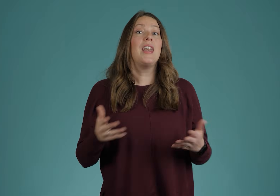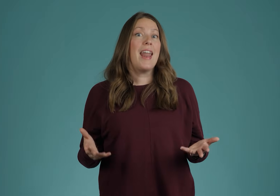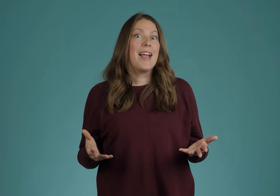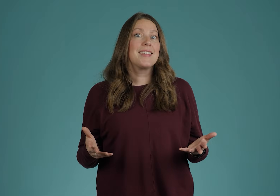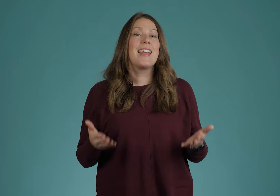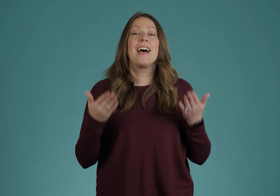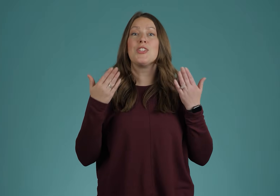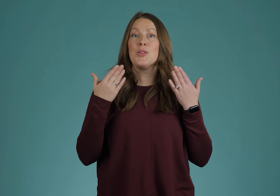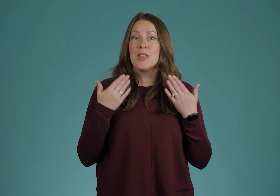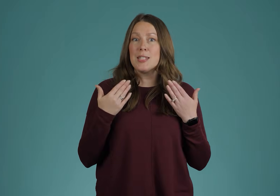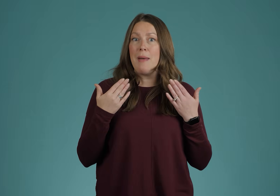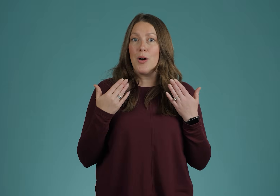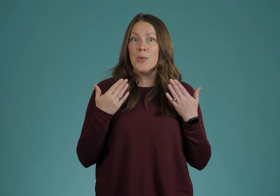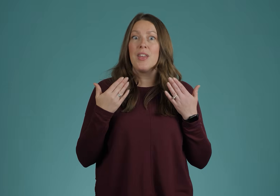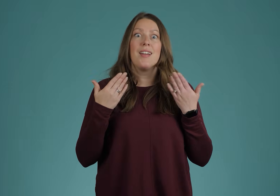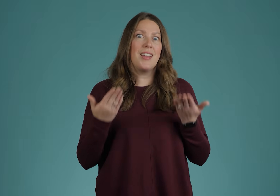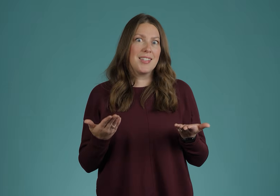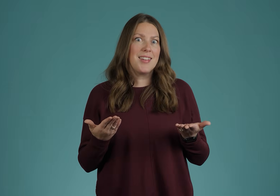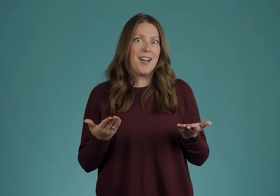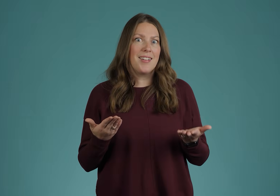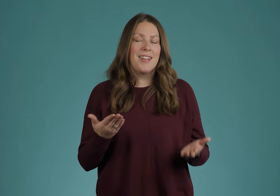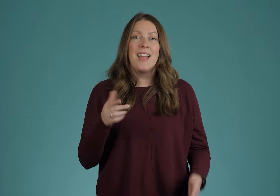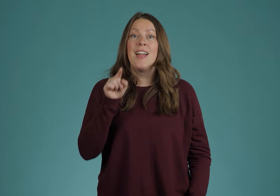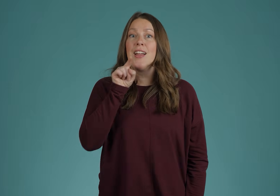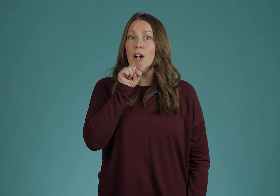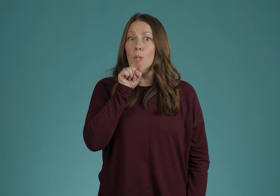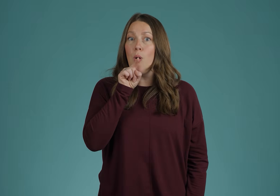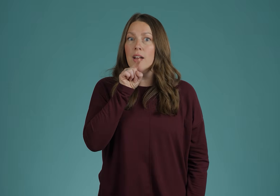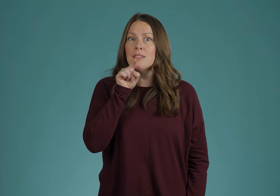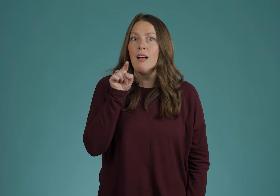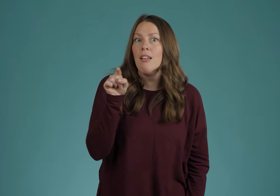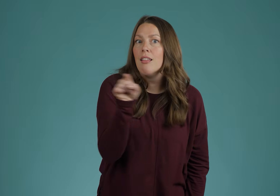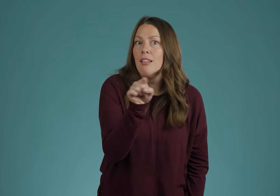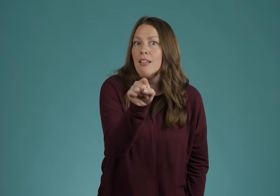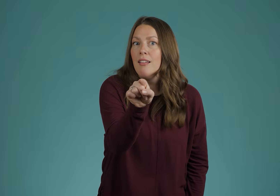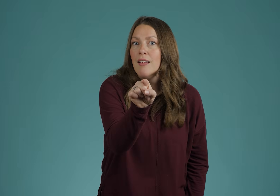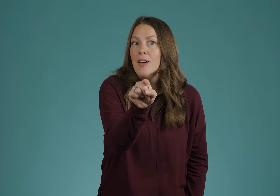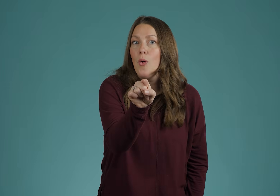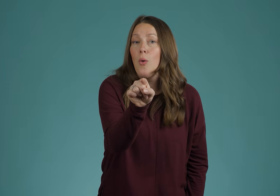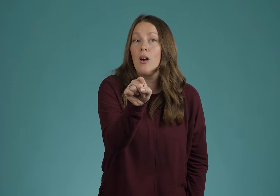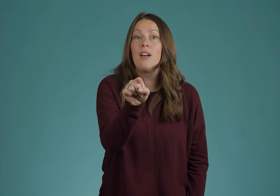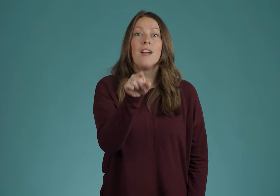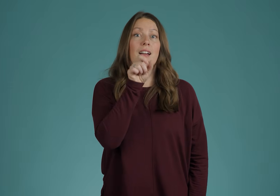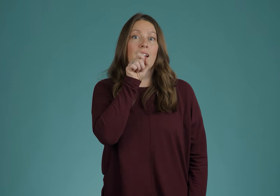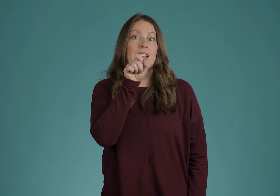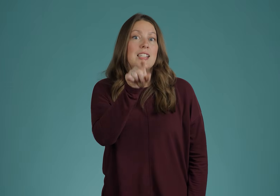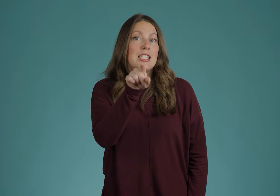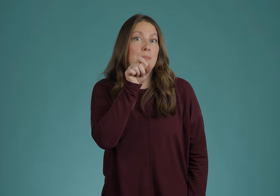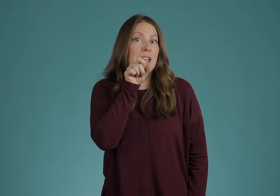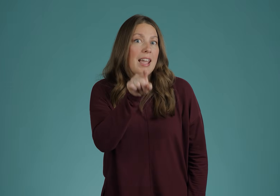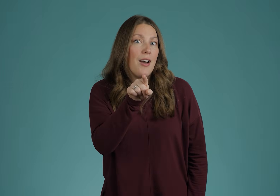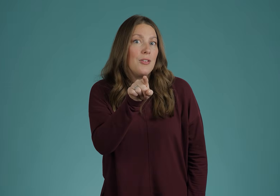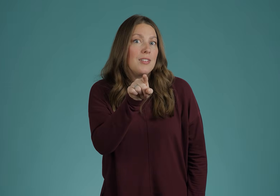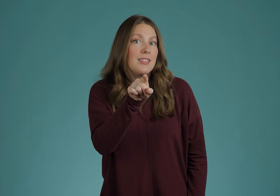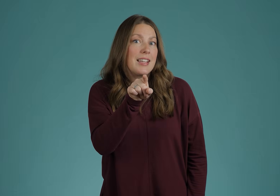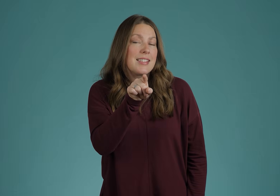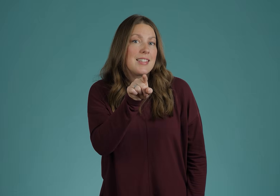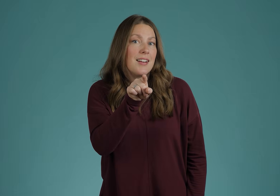The next has to do with its mouth, its